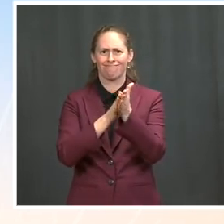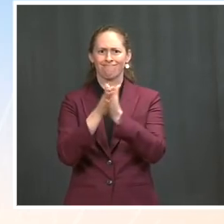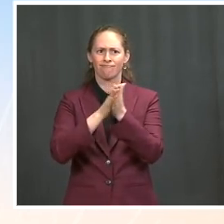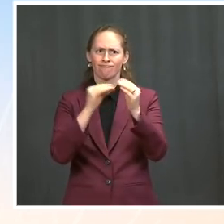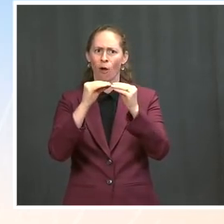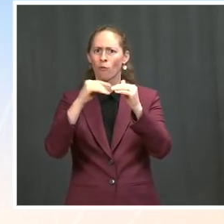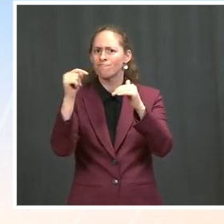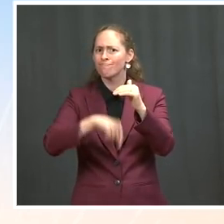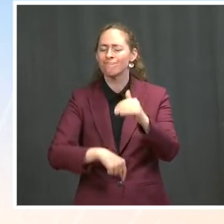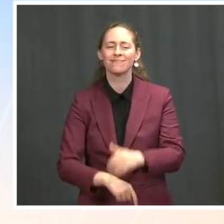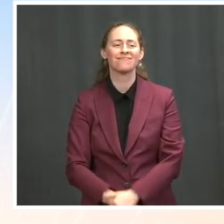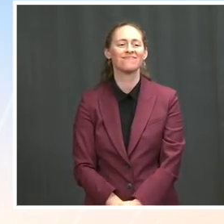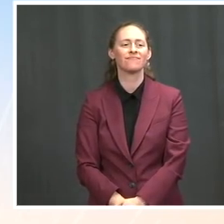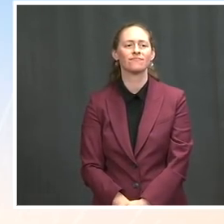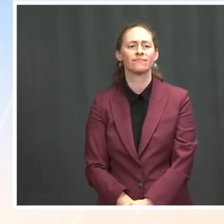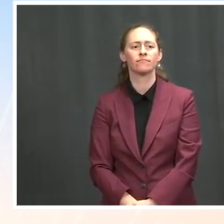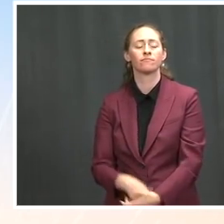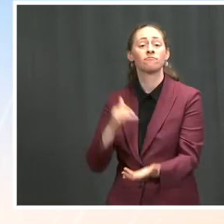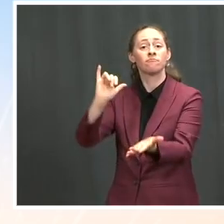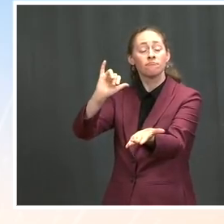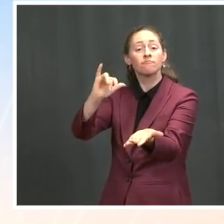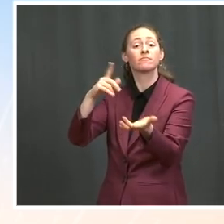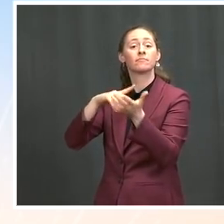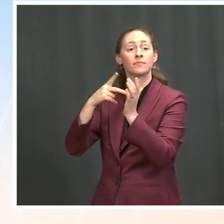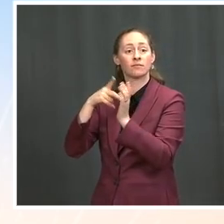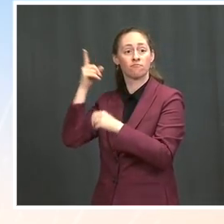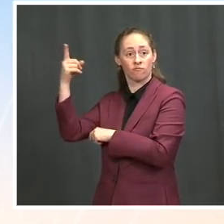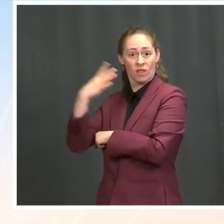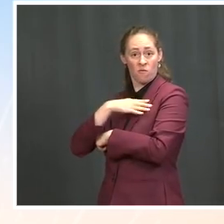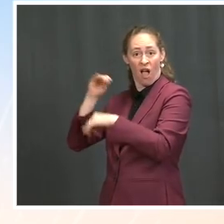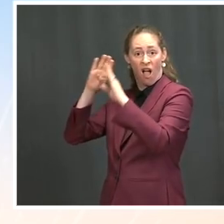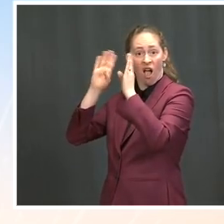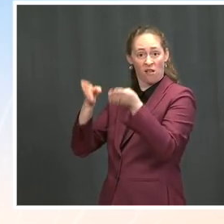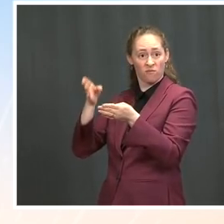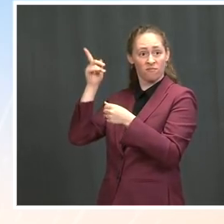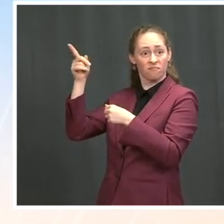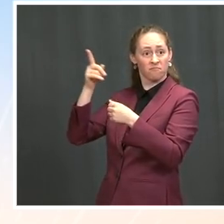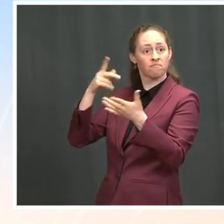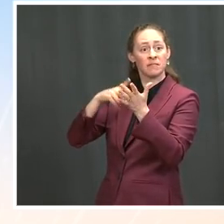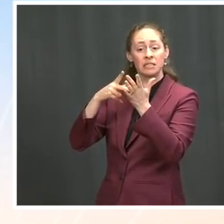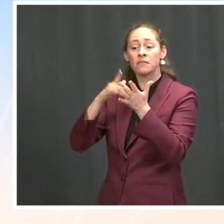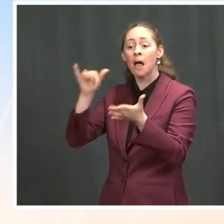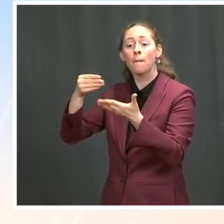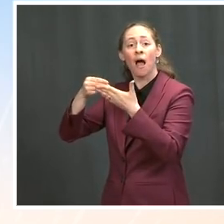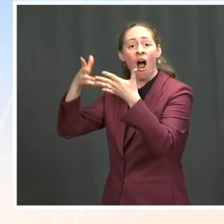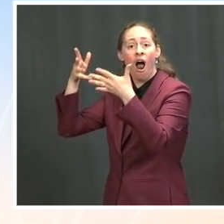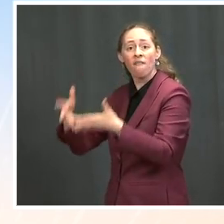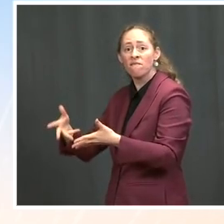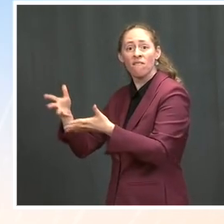to using those leftover funds to fund the ultimate bill? Ms. Psaki: Well, one, there's minimal,